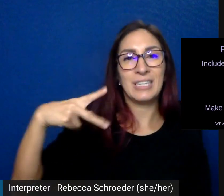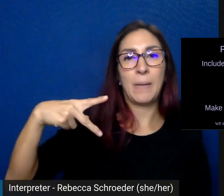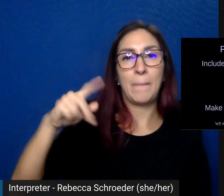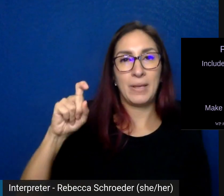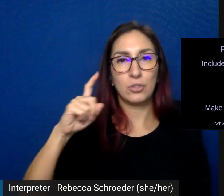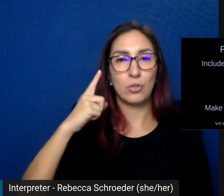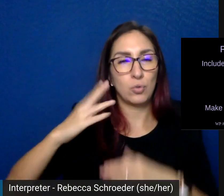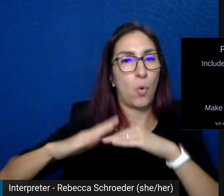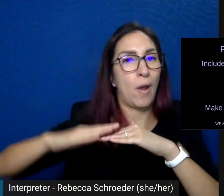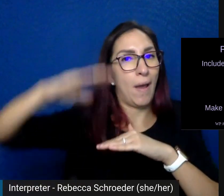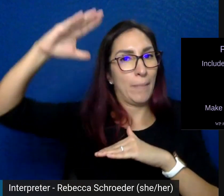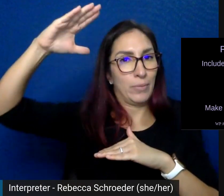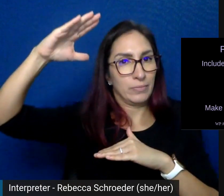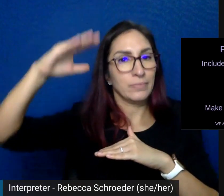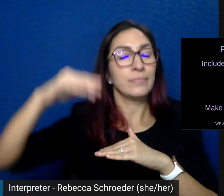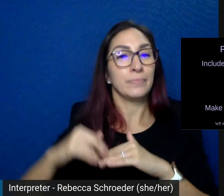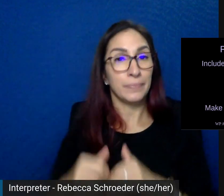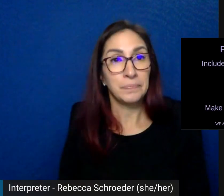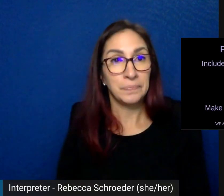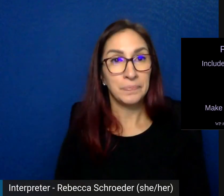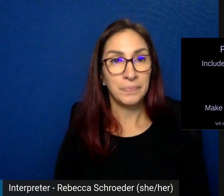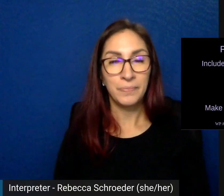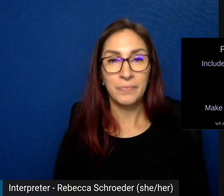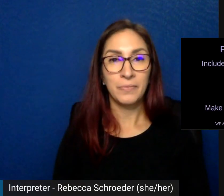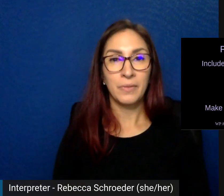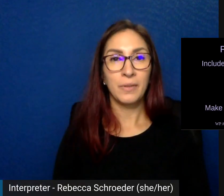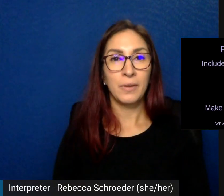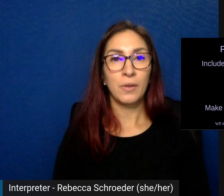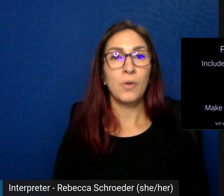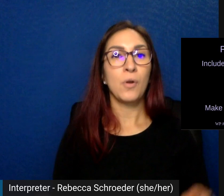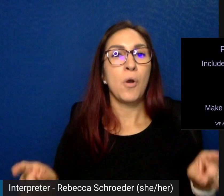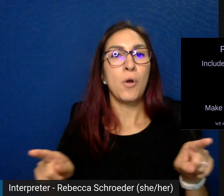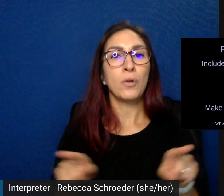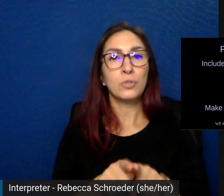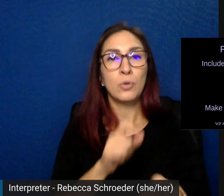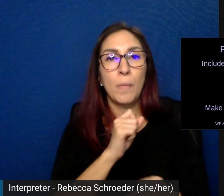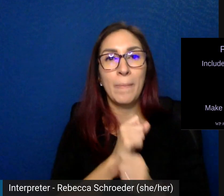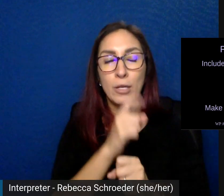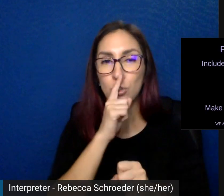You also may be reading text at 100% zoom or the regular zoom;